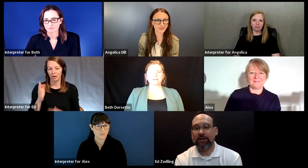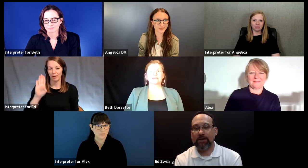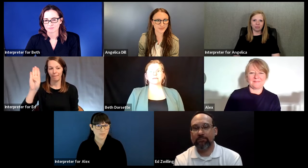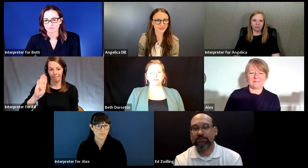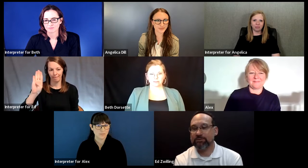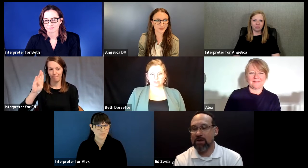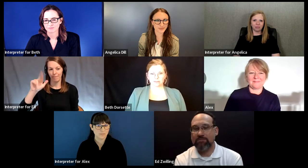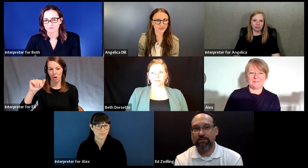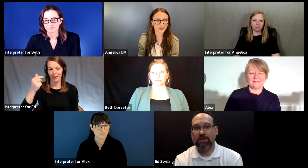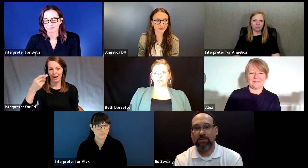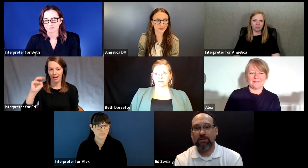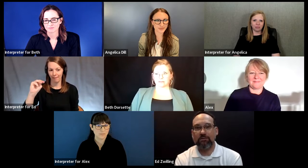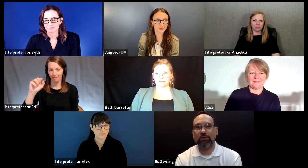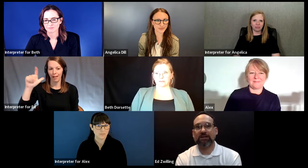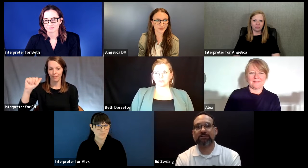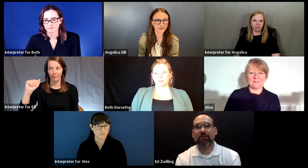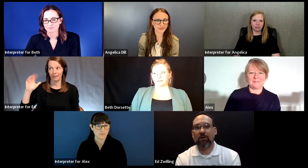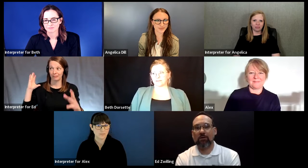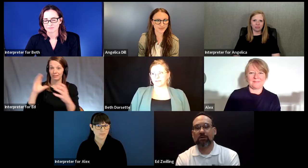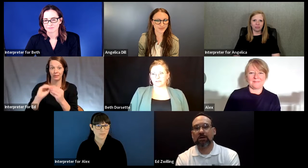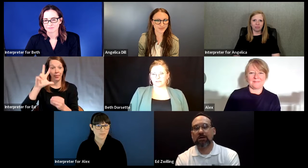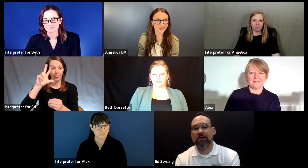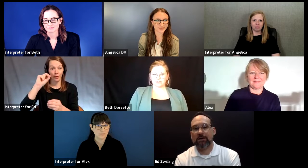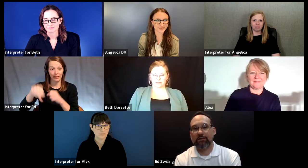This is my 30th year practicing law.